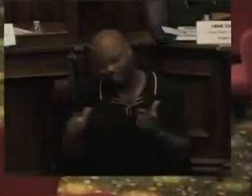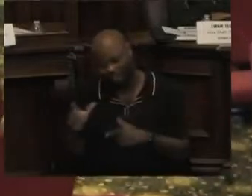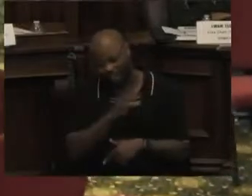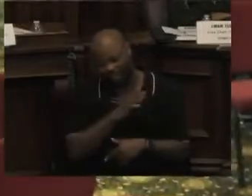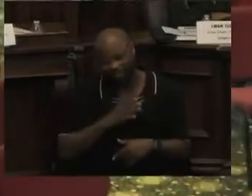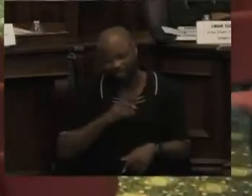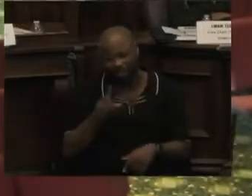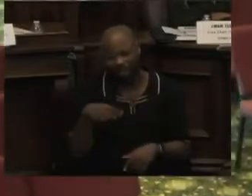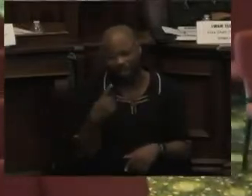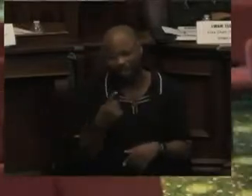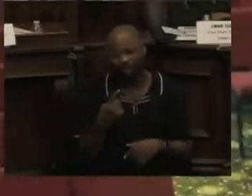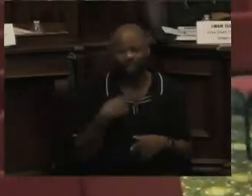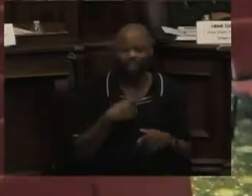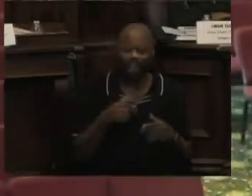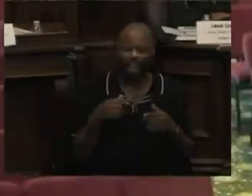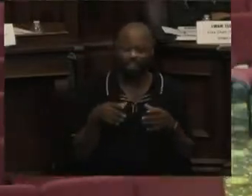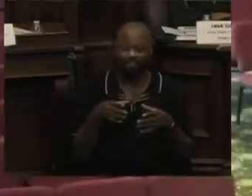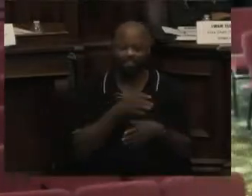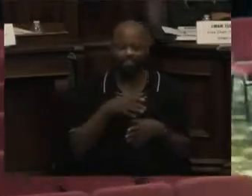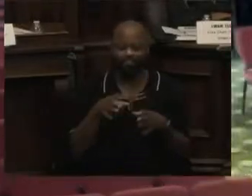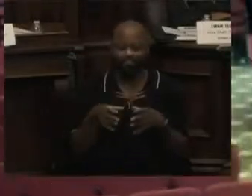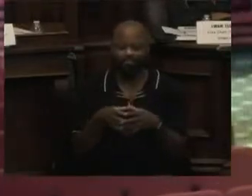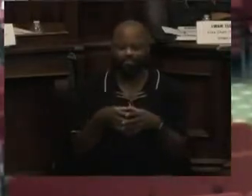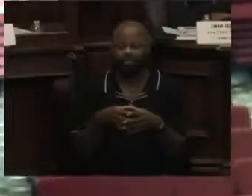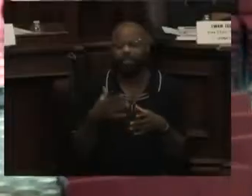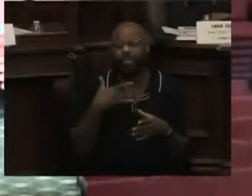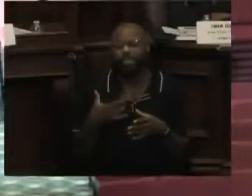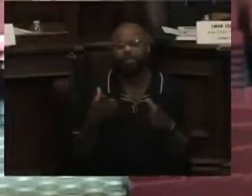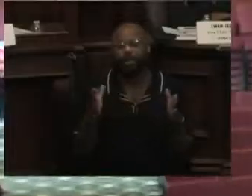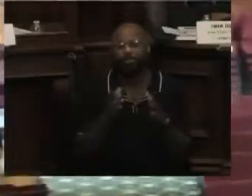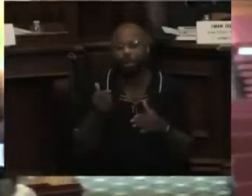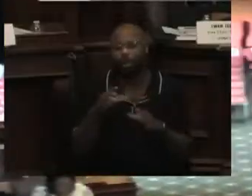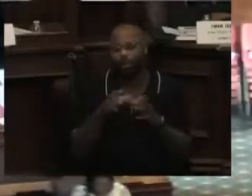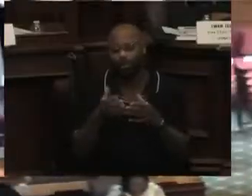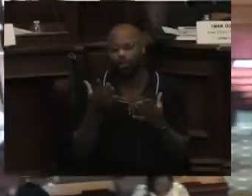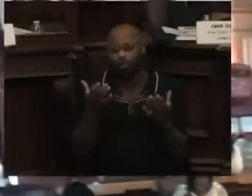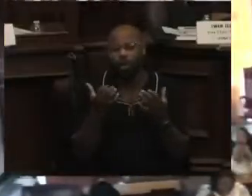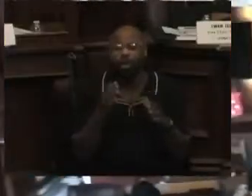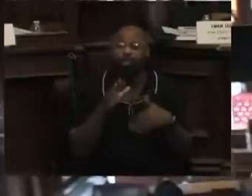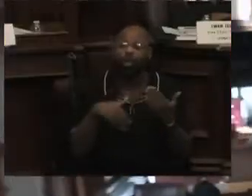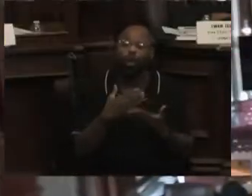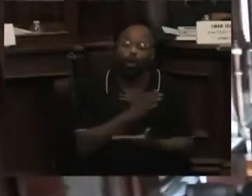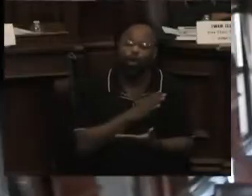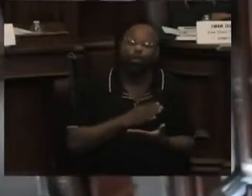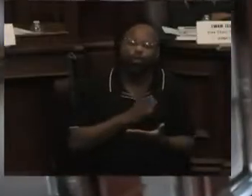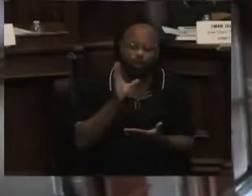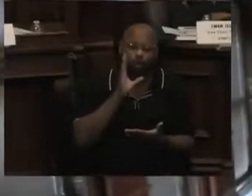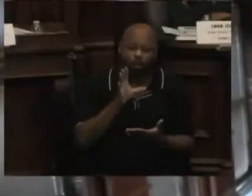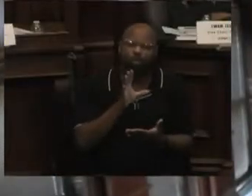into some decision making, you can't have the full board, right. You can only have a